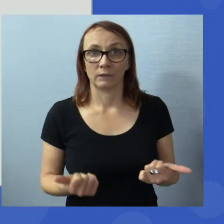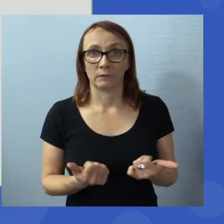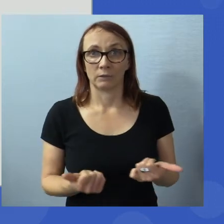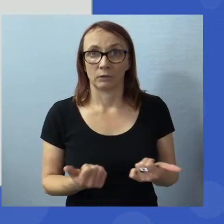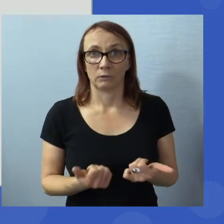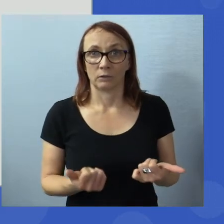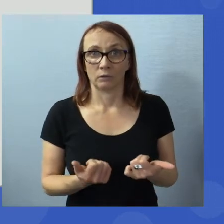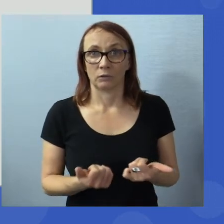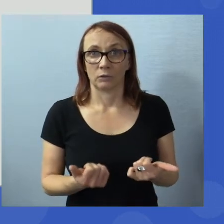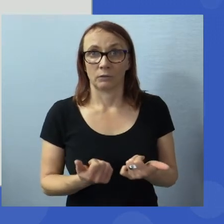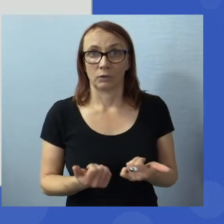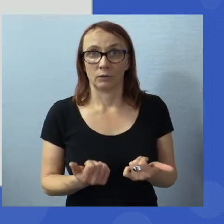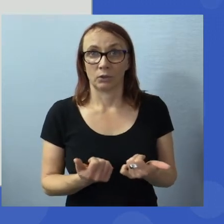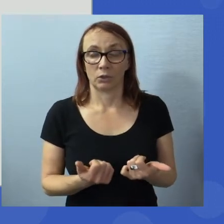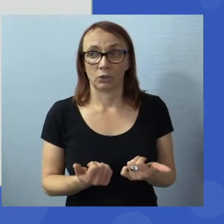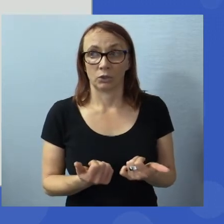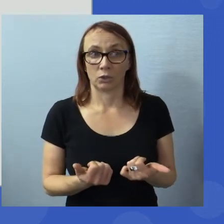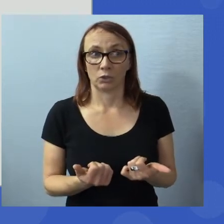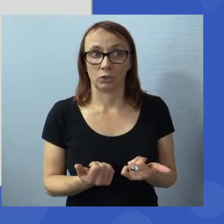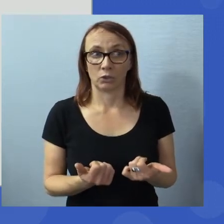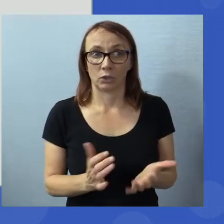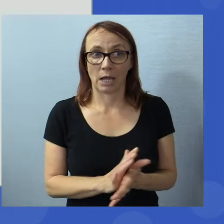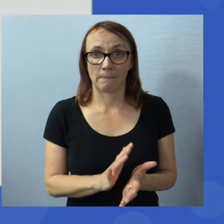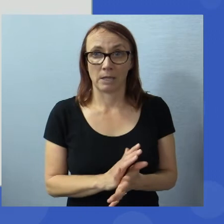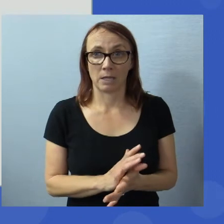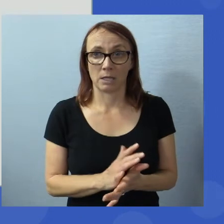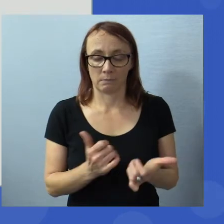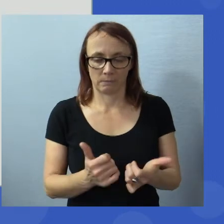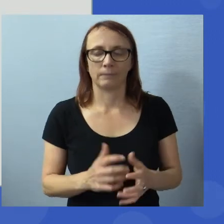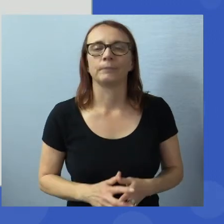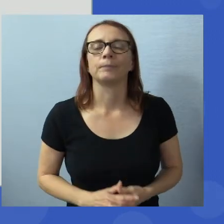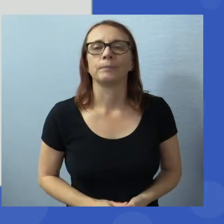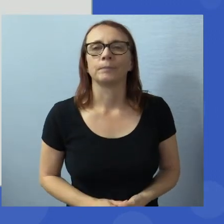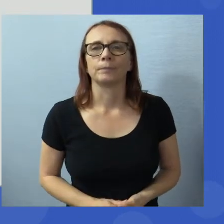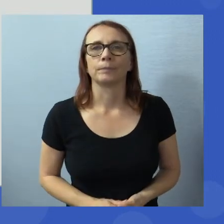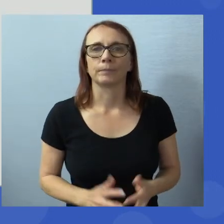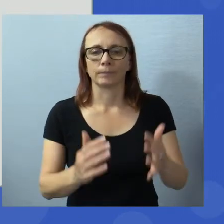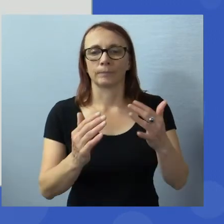everybody who has chosen to vote has voted great okay right moving on to